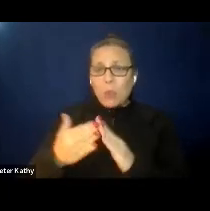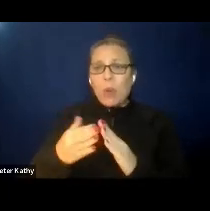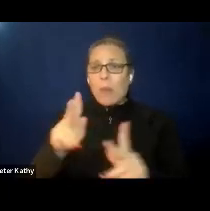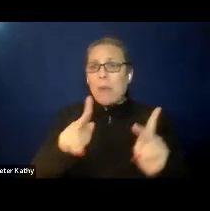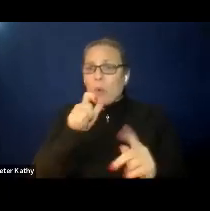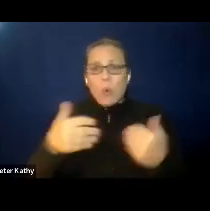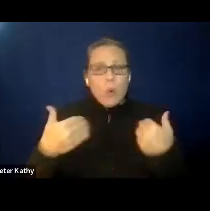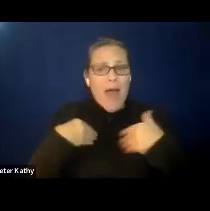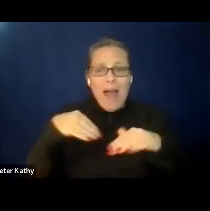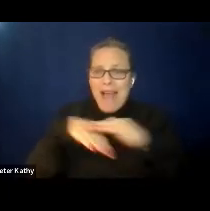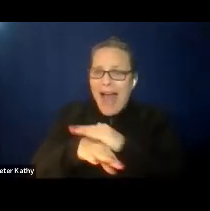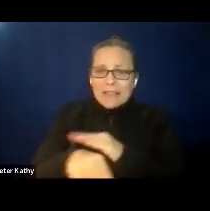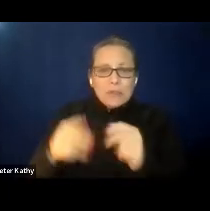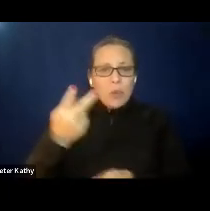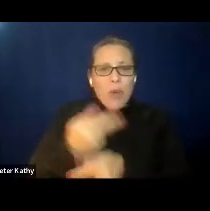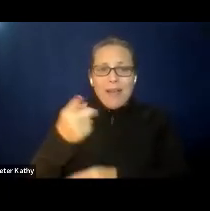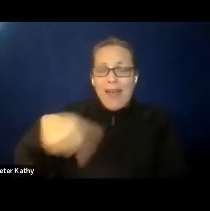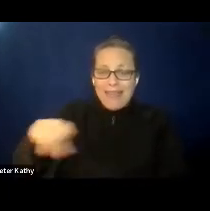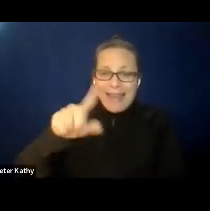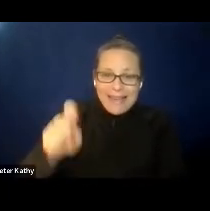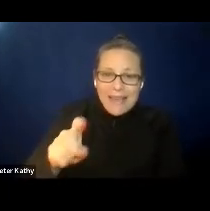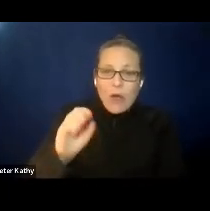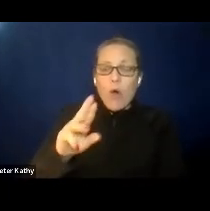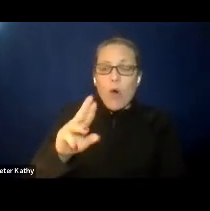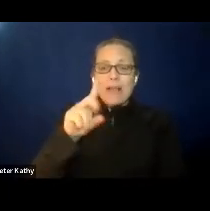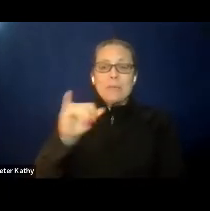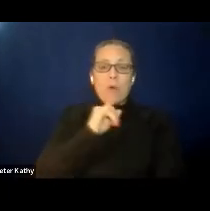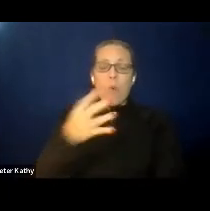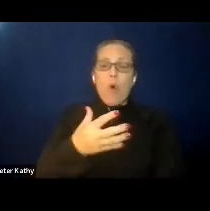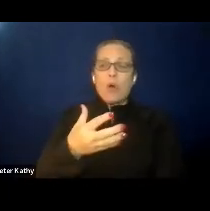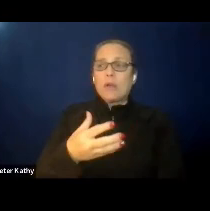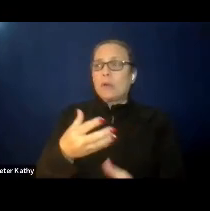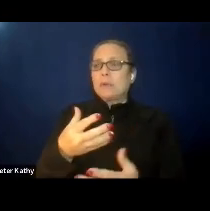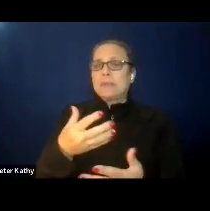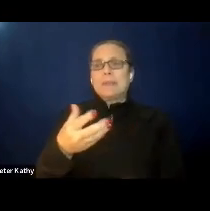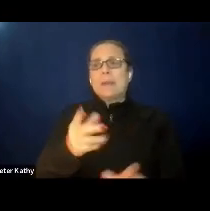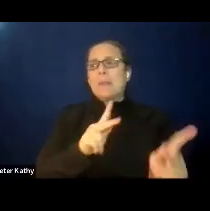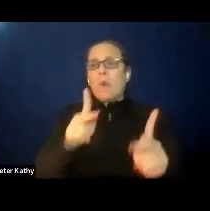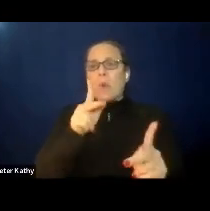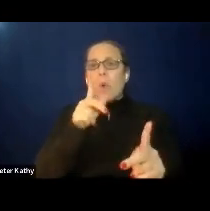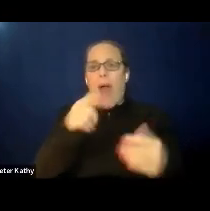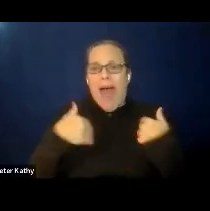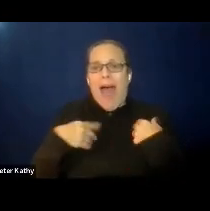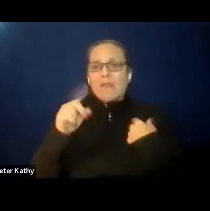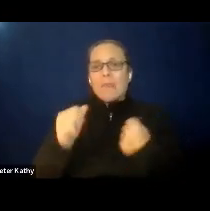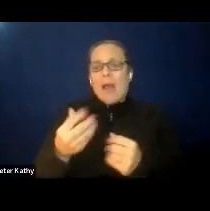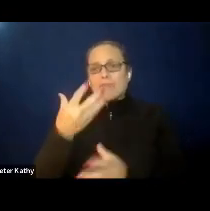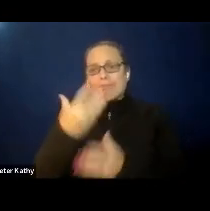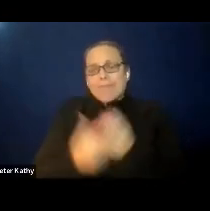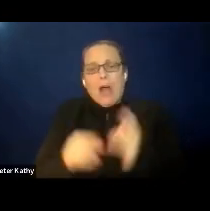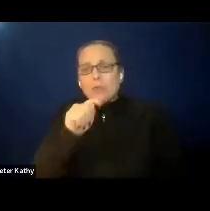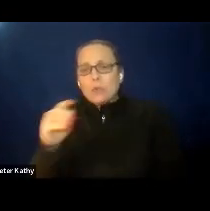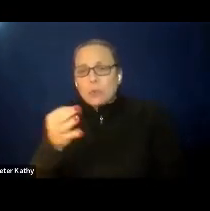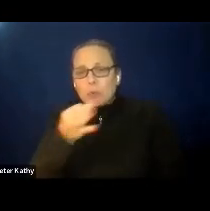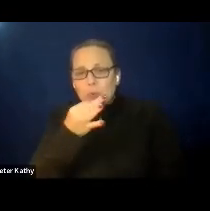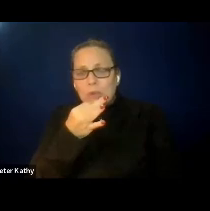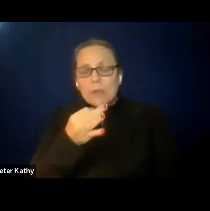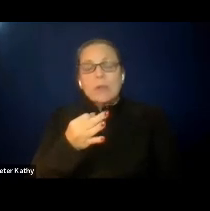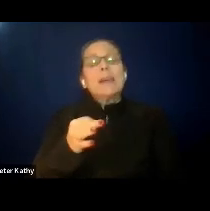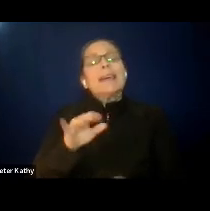diagonally. The black is the people who lost their lives there's a lot of grief and people don't have access to the care